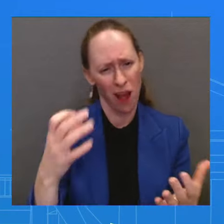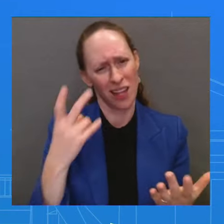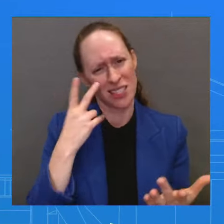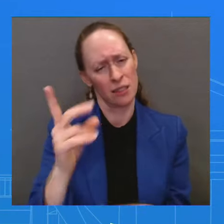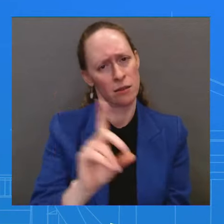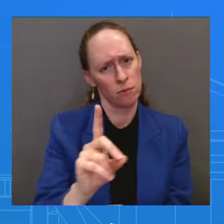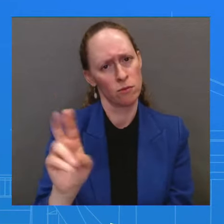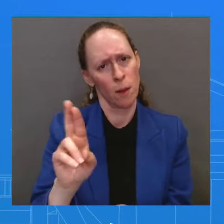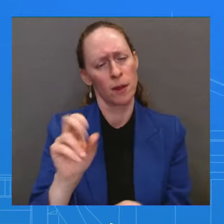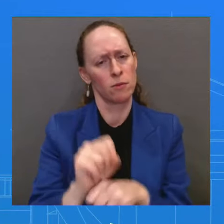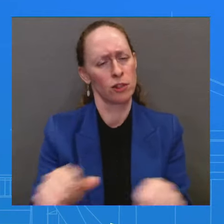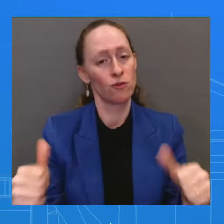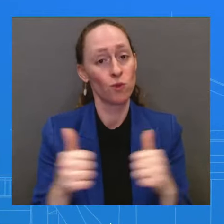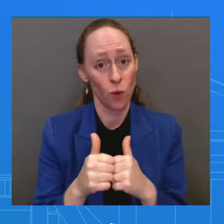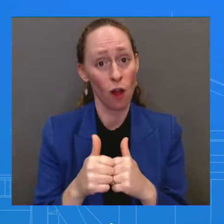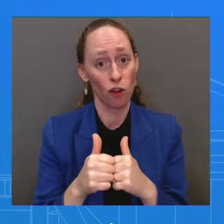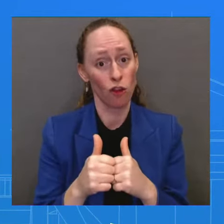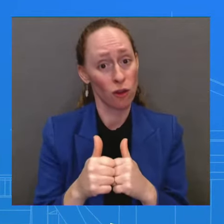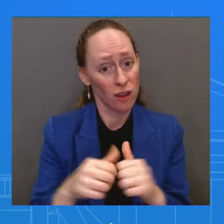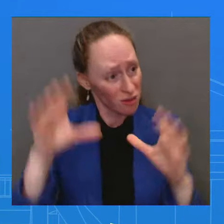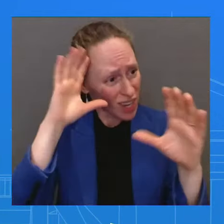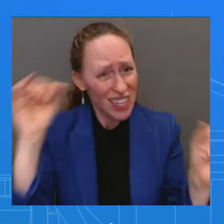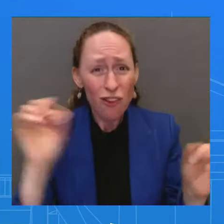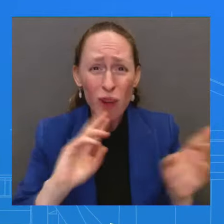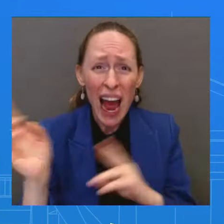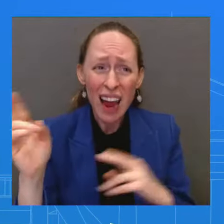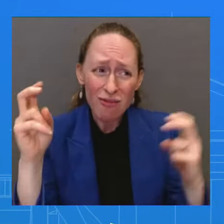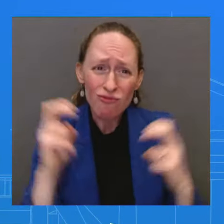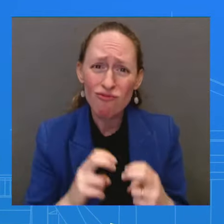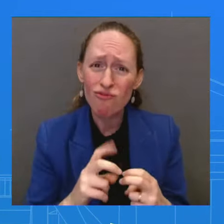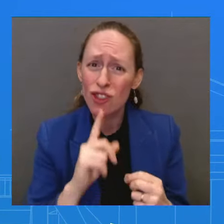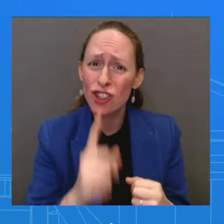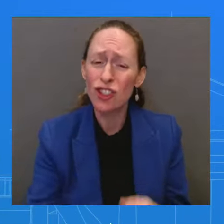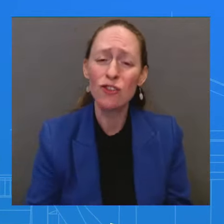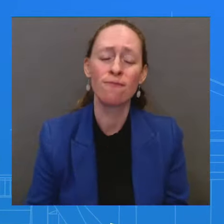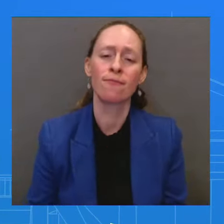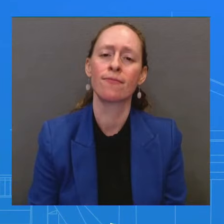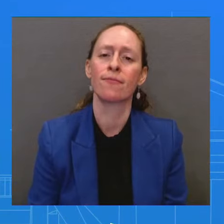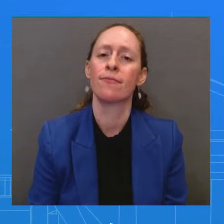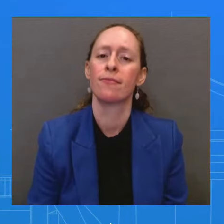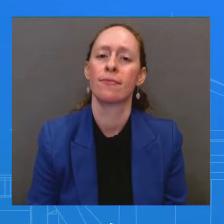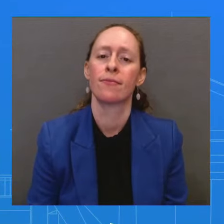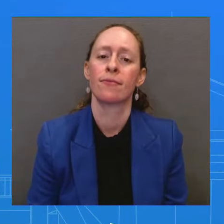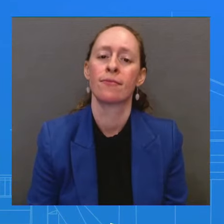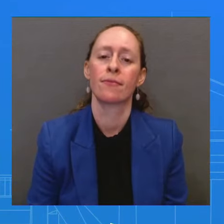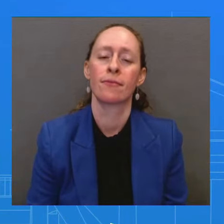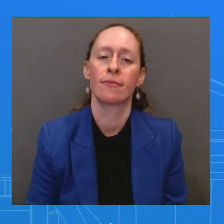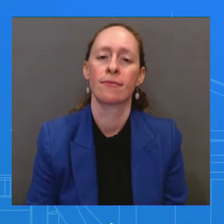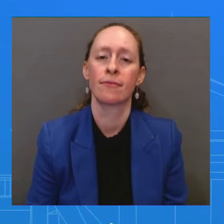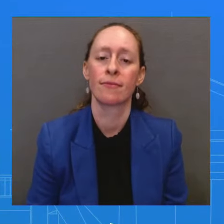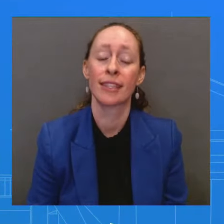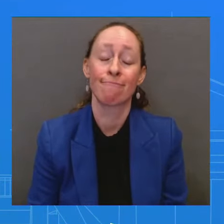that we see currently in the House, it is -- it's -- it's -- we've -- we've -- you know, we've never seen that type of behavior.